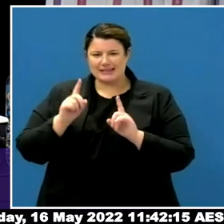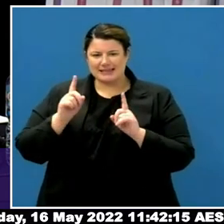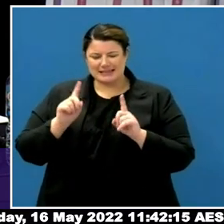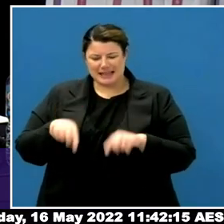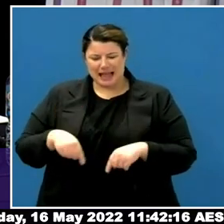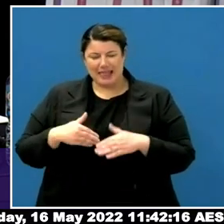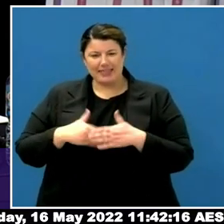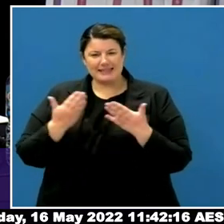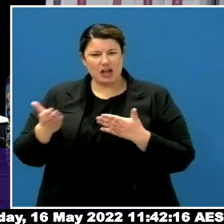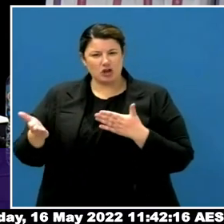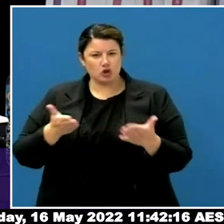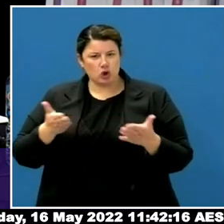2017.